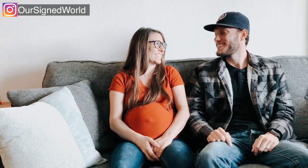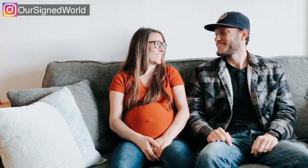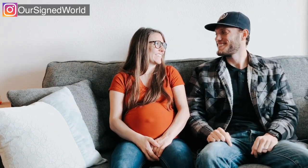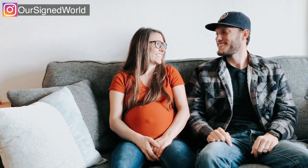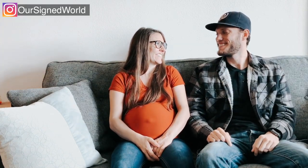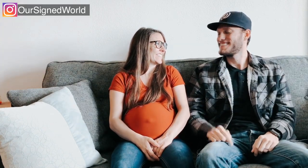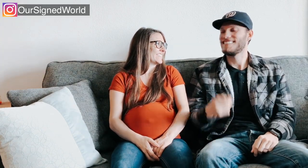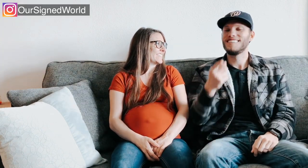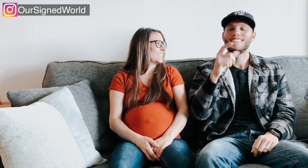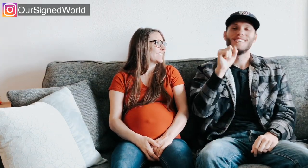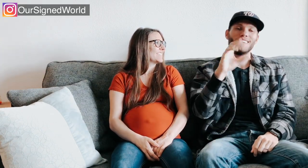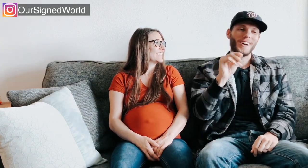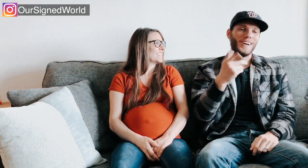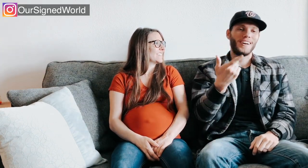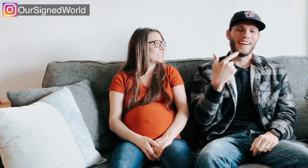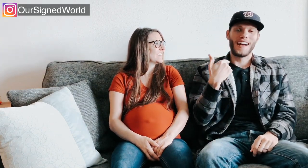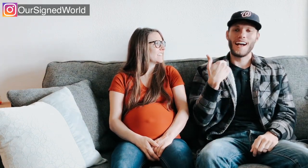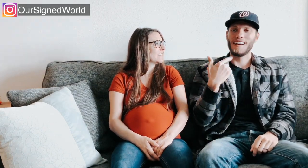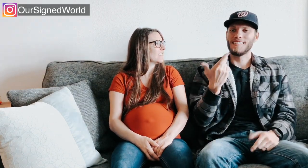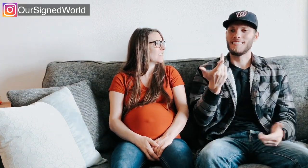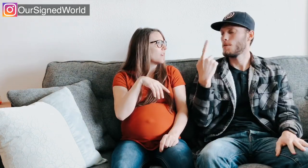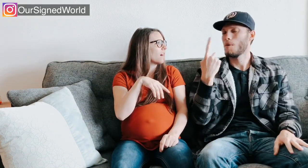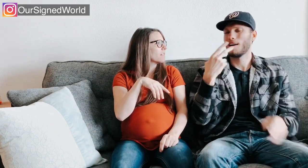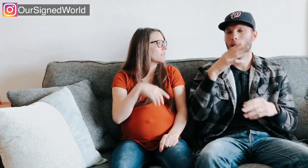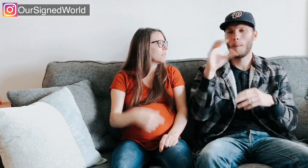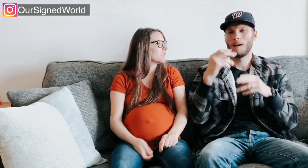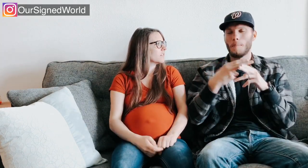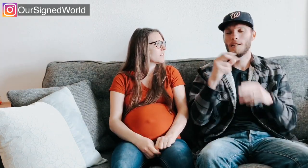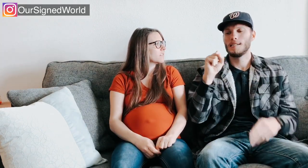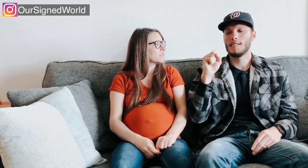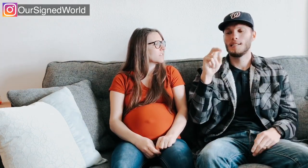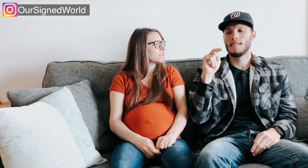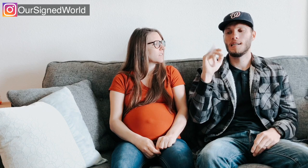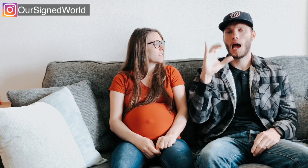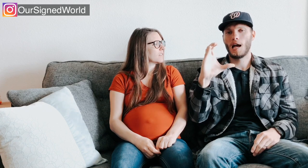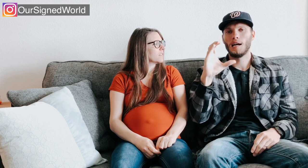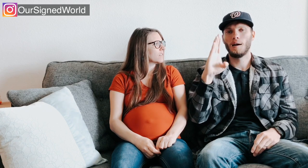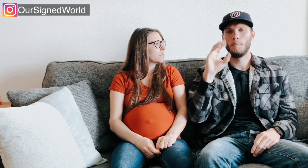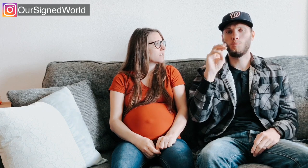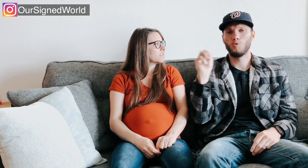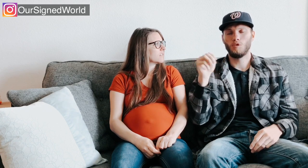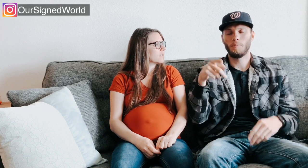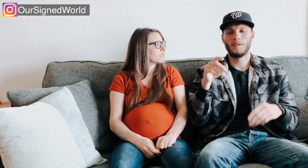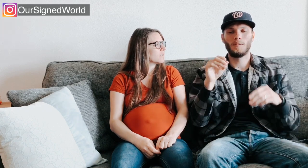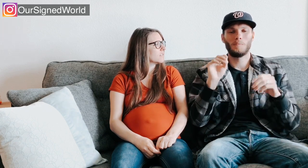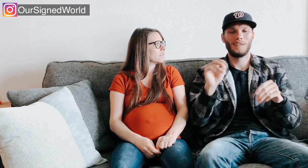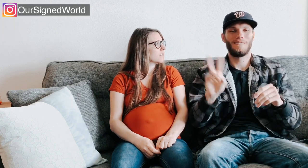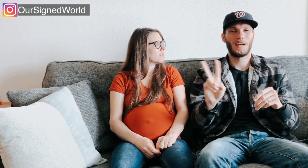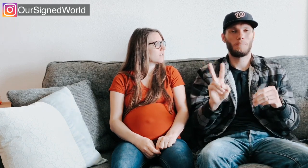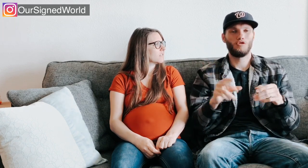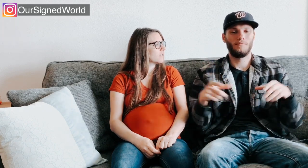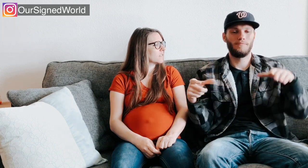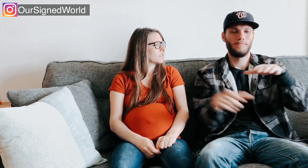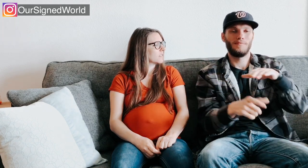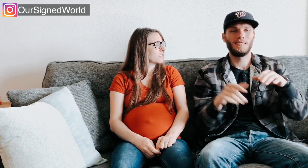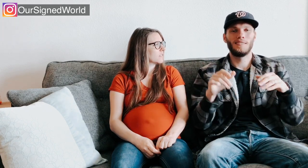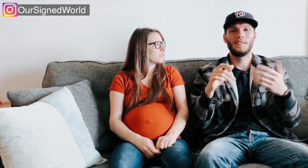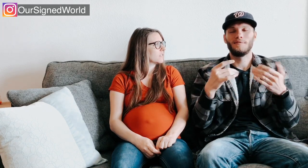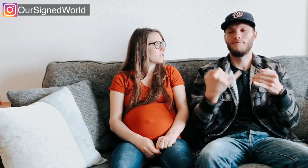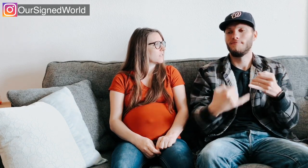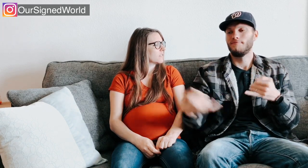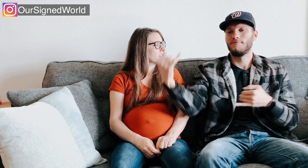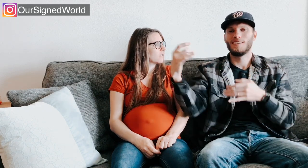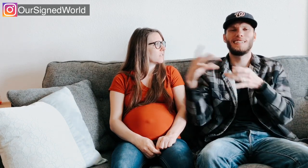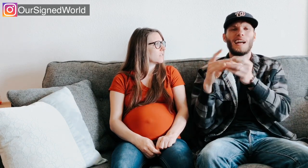There is one company named Sonic Boom, you put their vibration device under the mattress